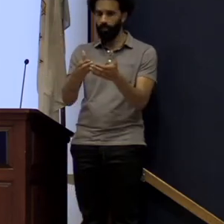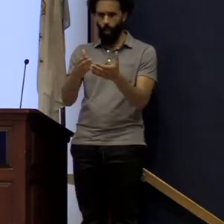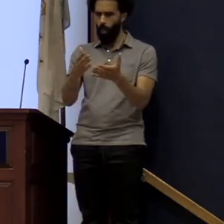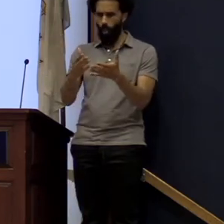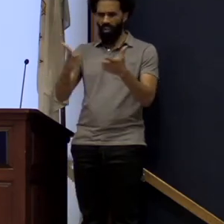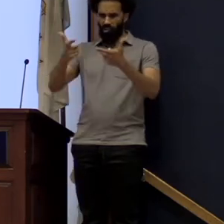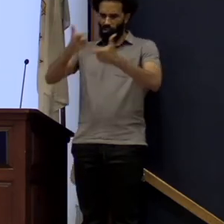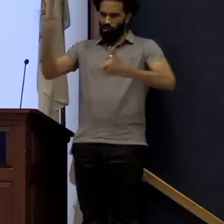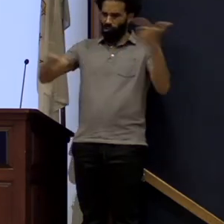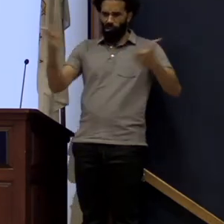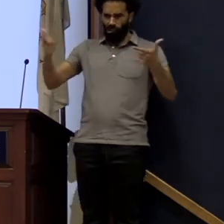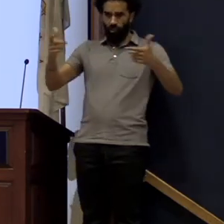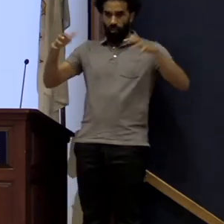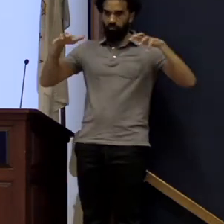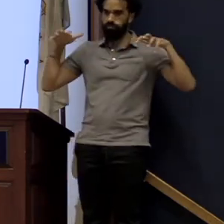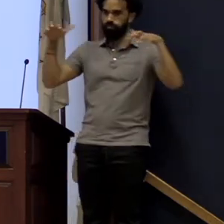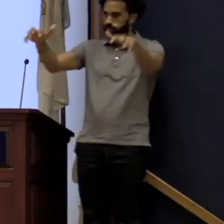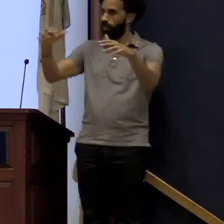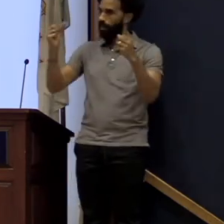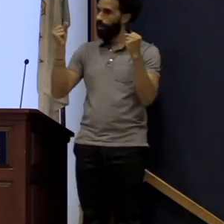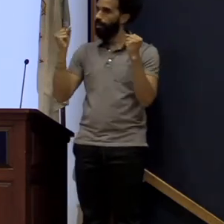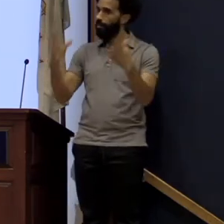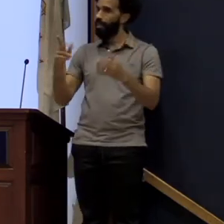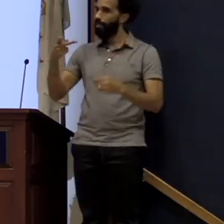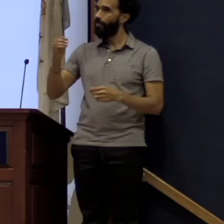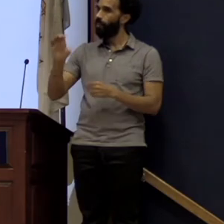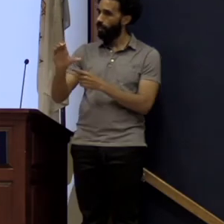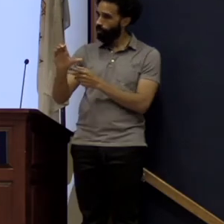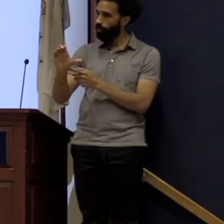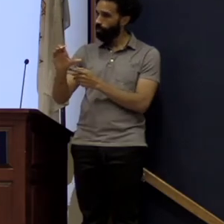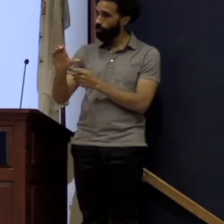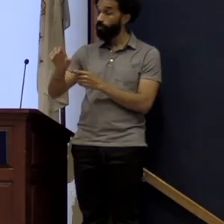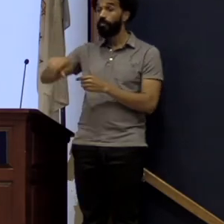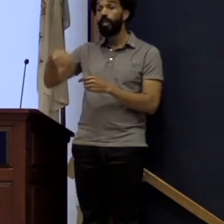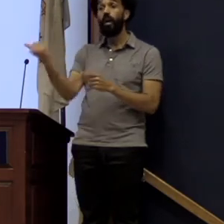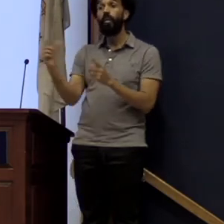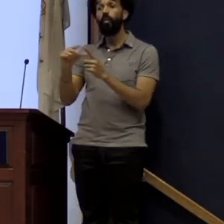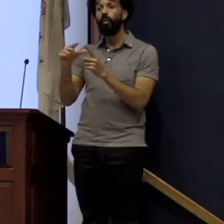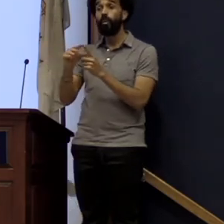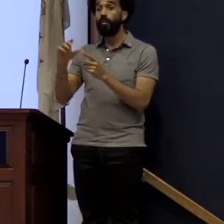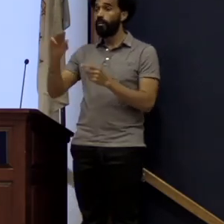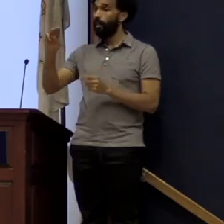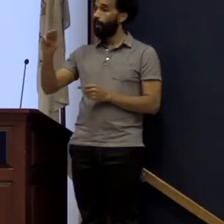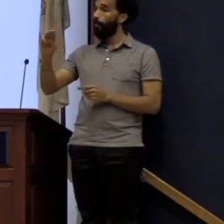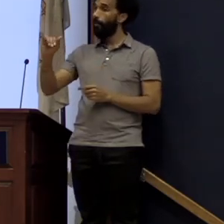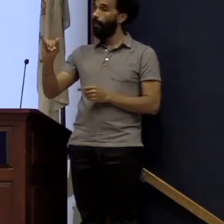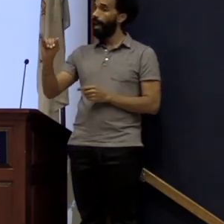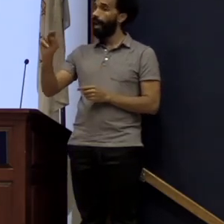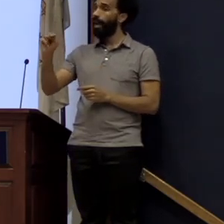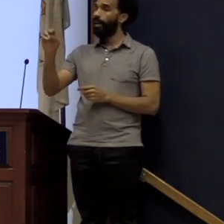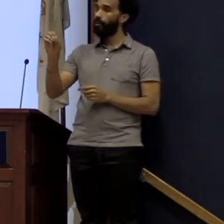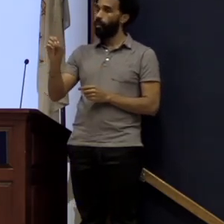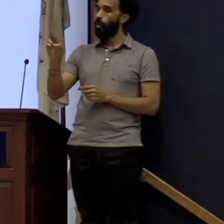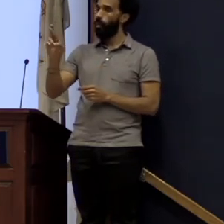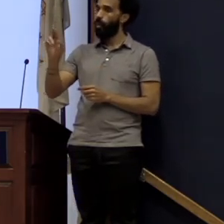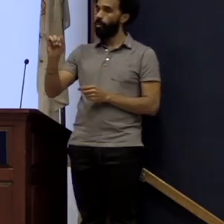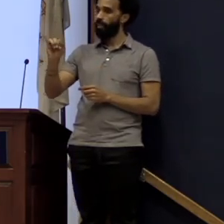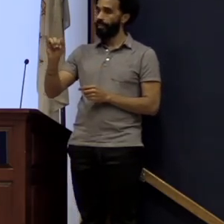Right. So using a well minoritized Sort of puts the lens more on the system